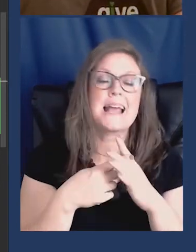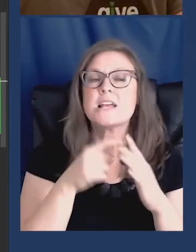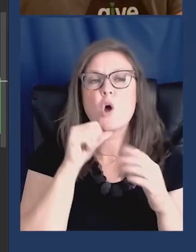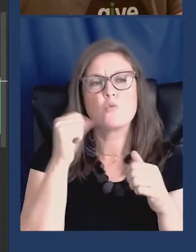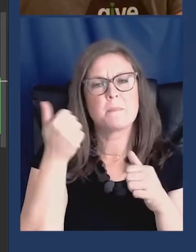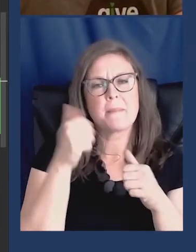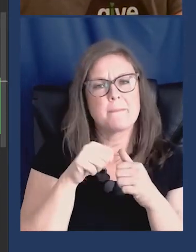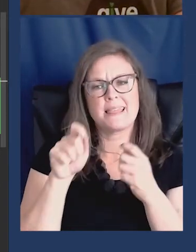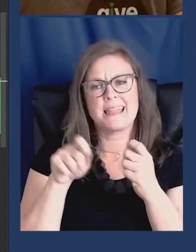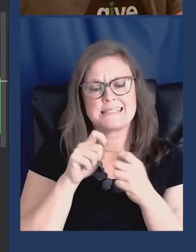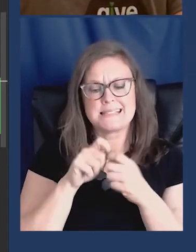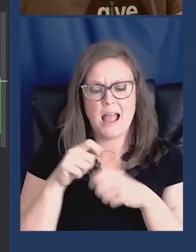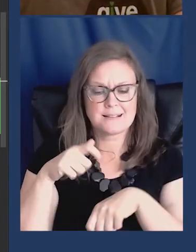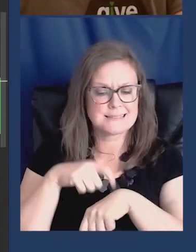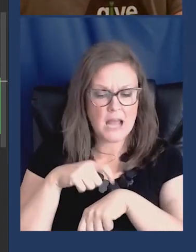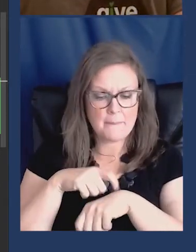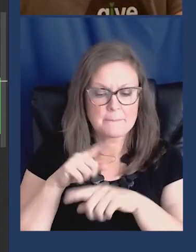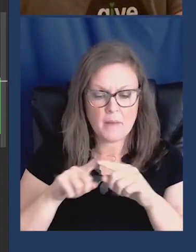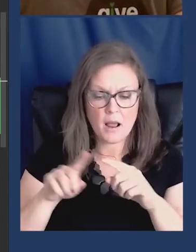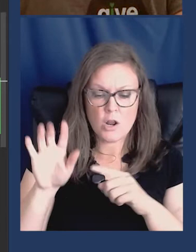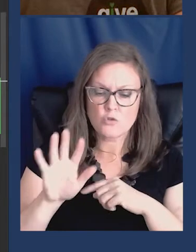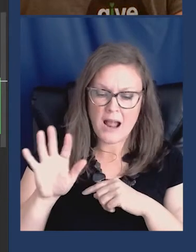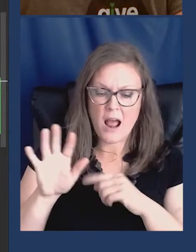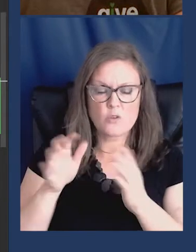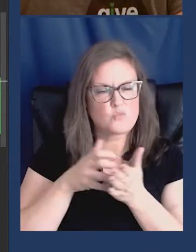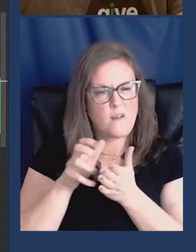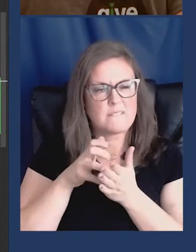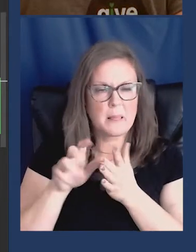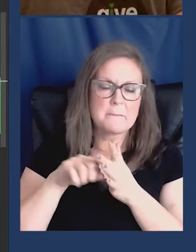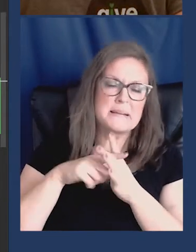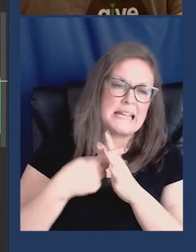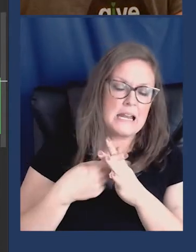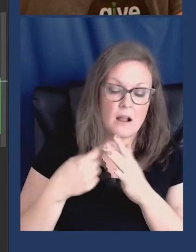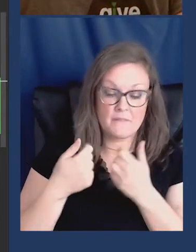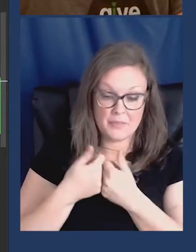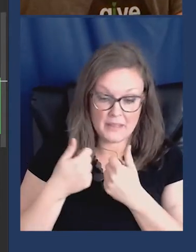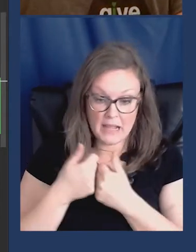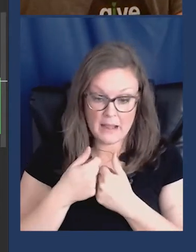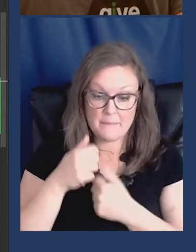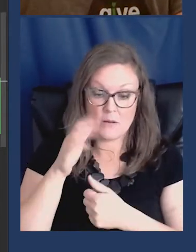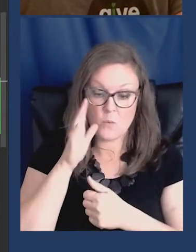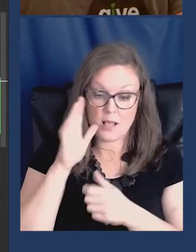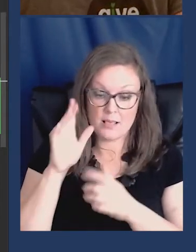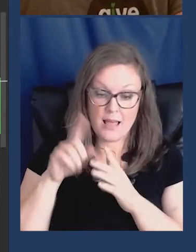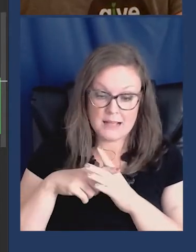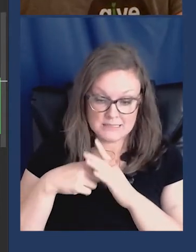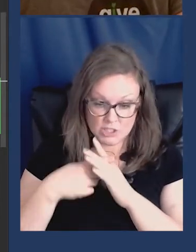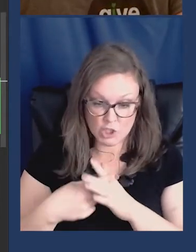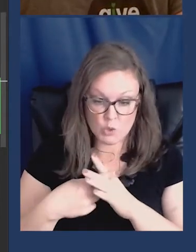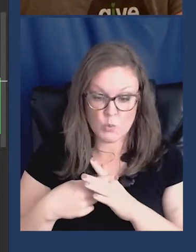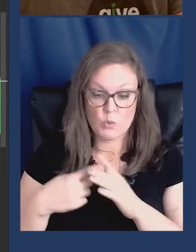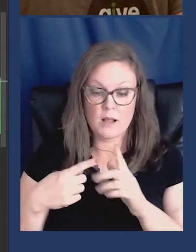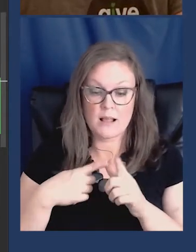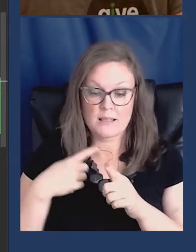but near the start of the game, it is going to execute. We're going to and then we're just